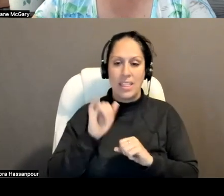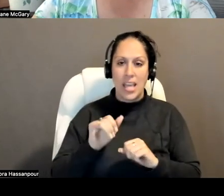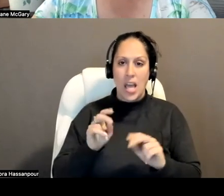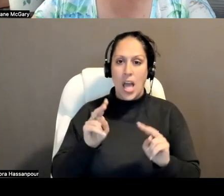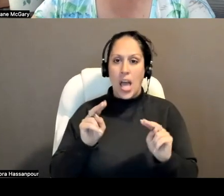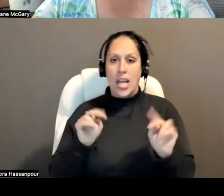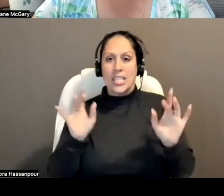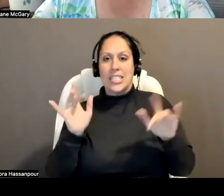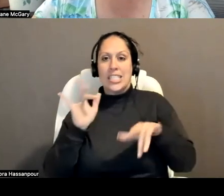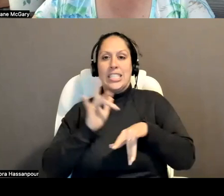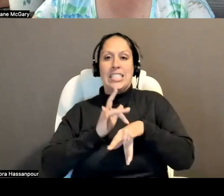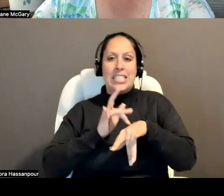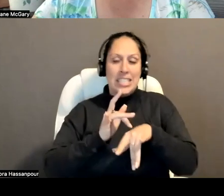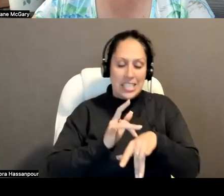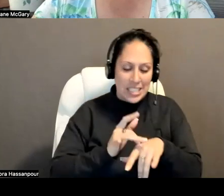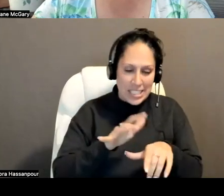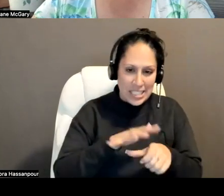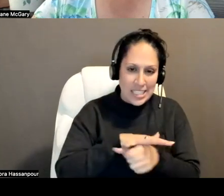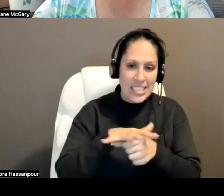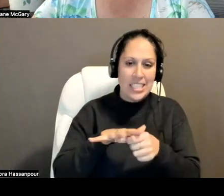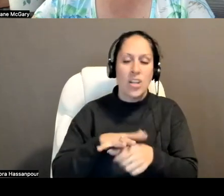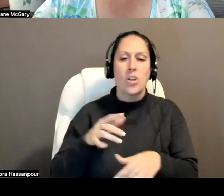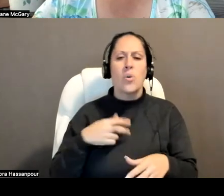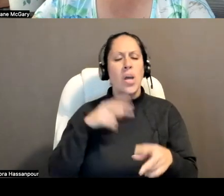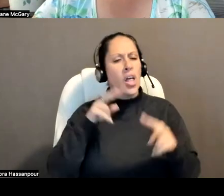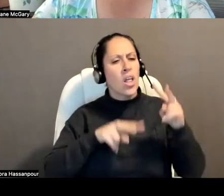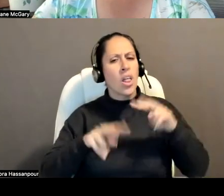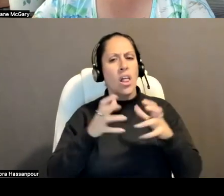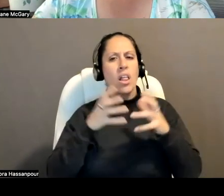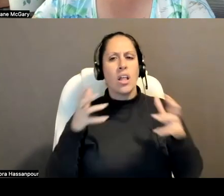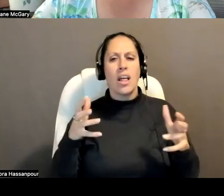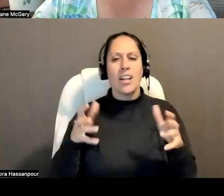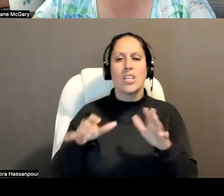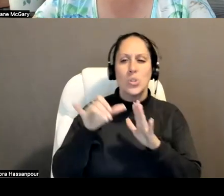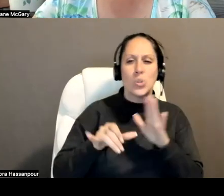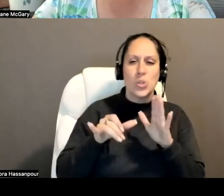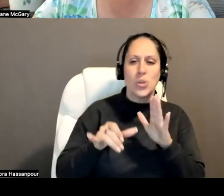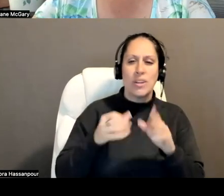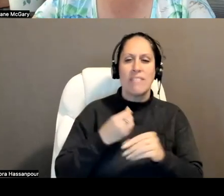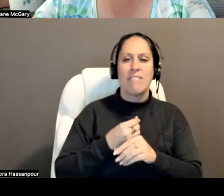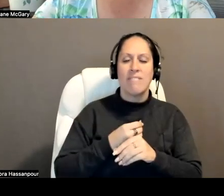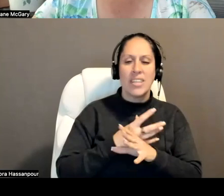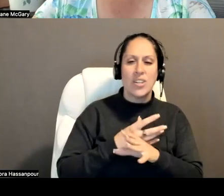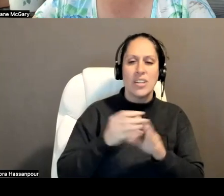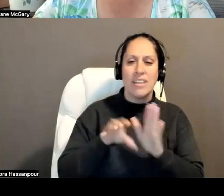course" territory. I think we actually looked up a lot of YouTube videos, they-- how the